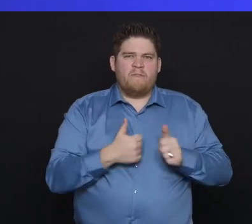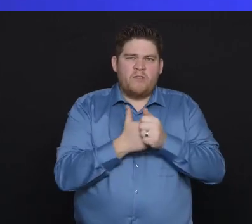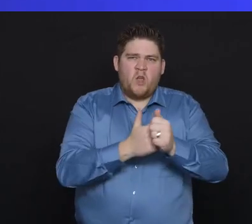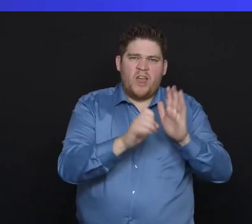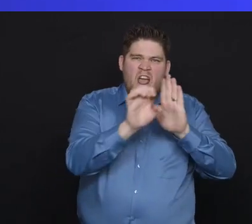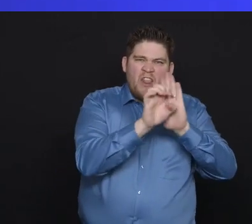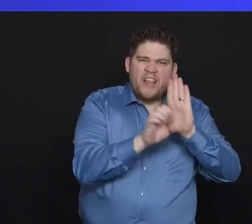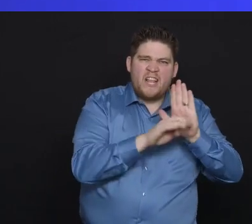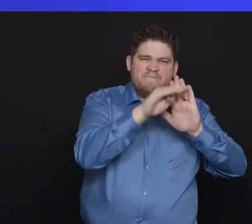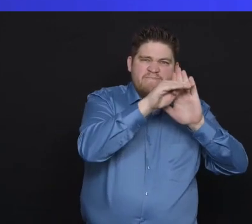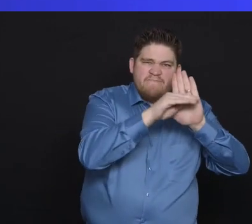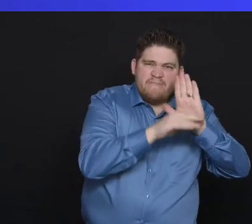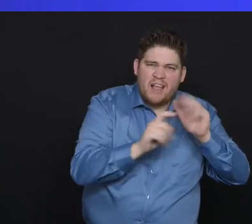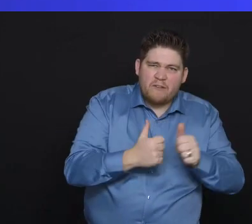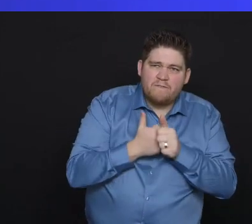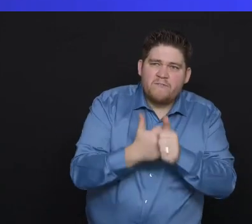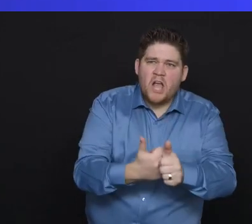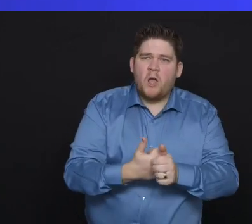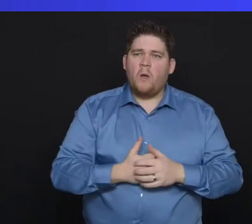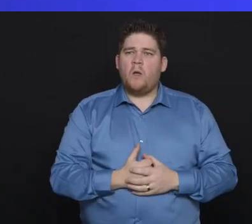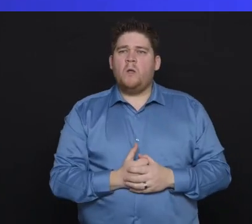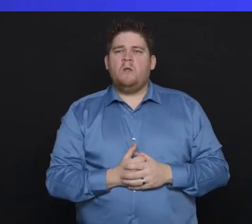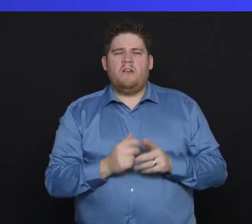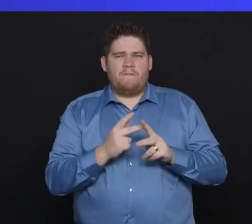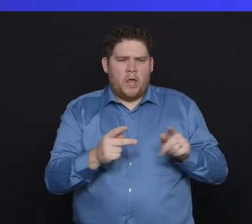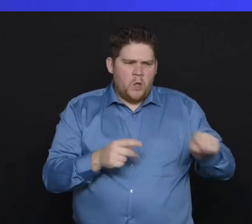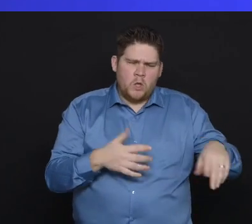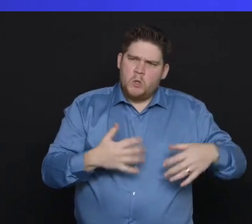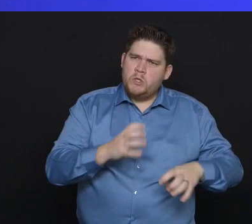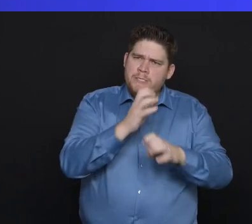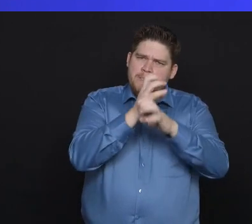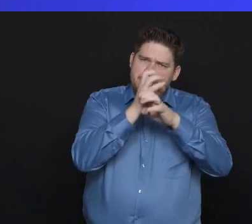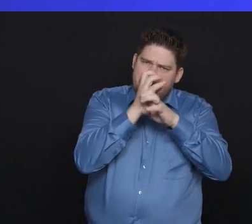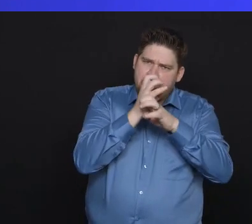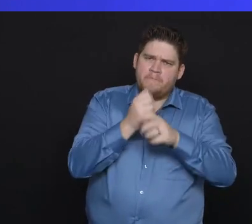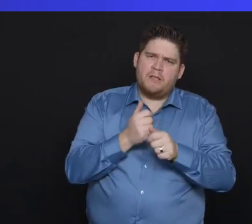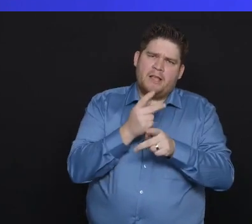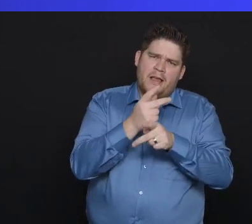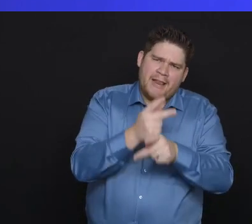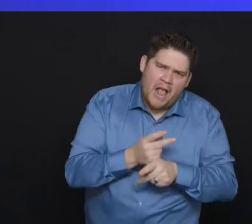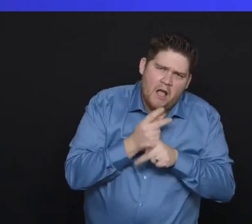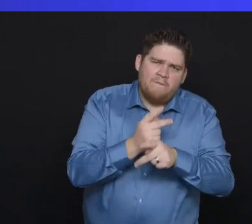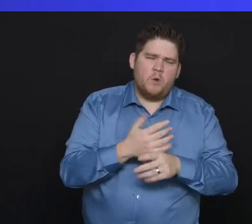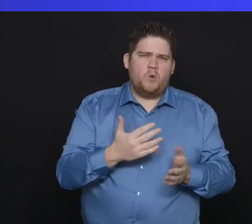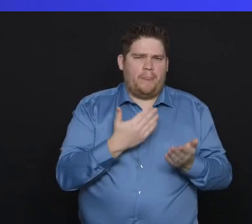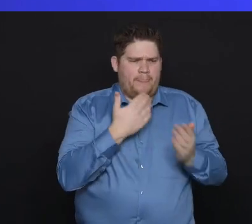grateful to everybody who works in the health care system, from those who clean facilities to those who work as